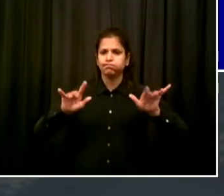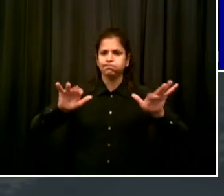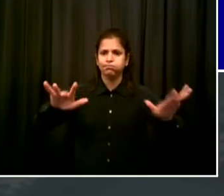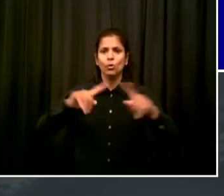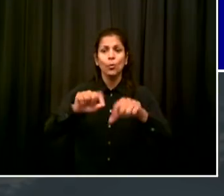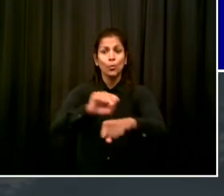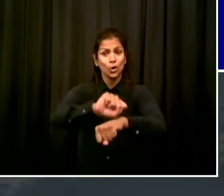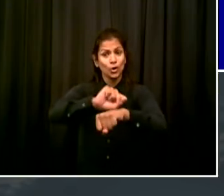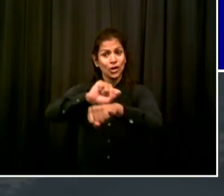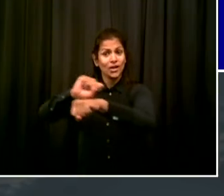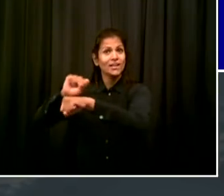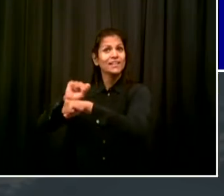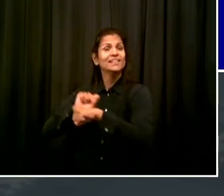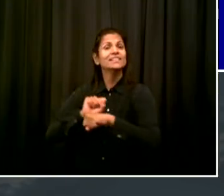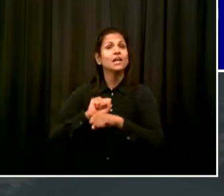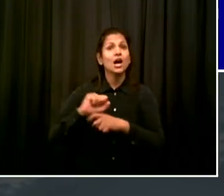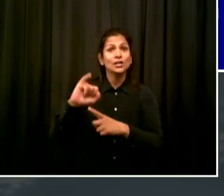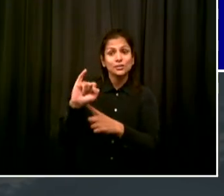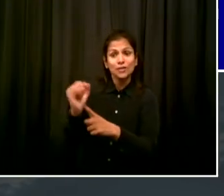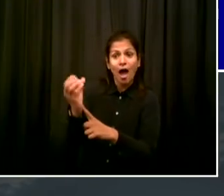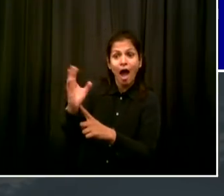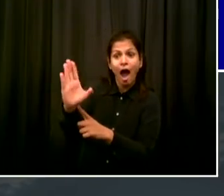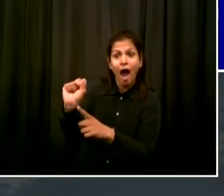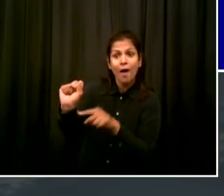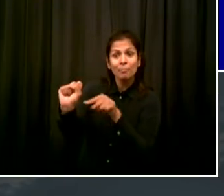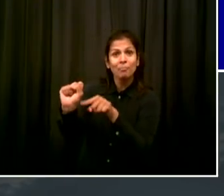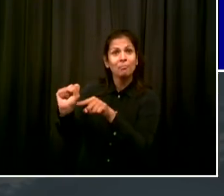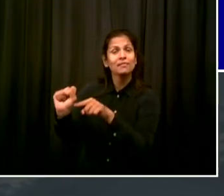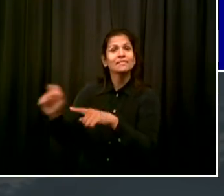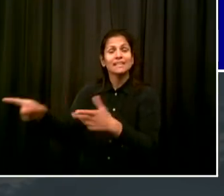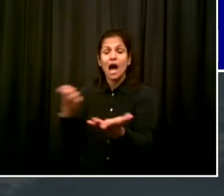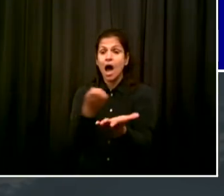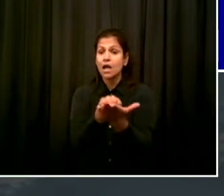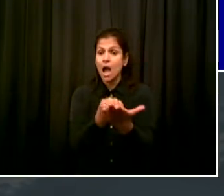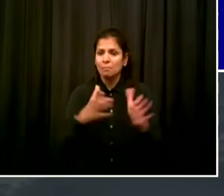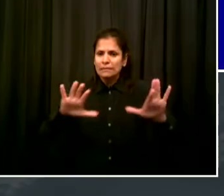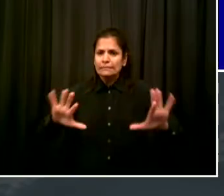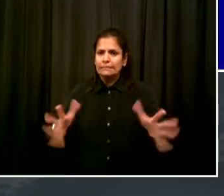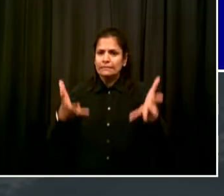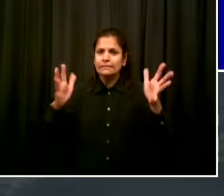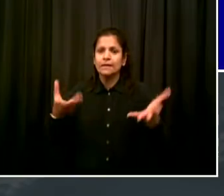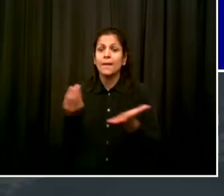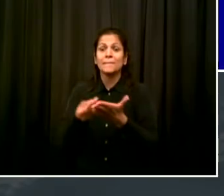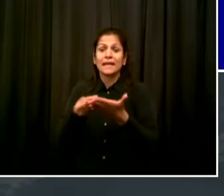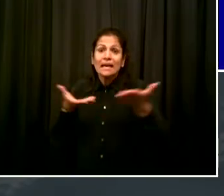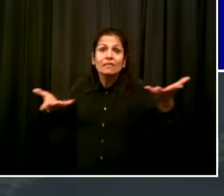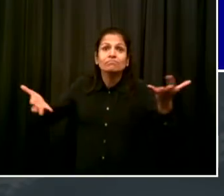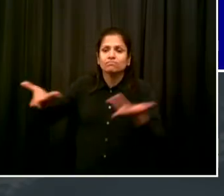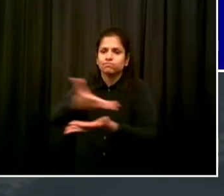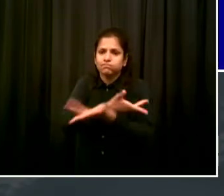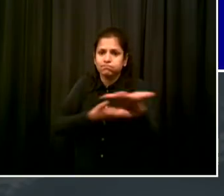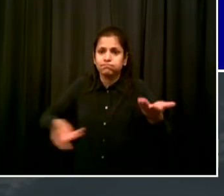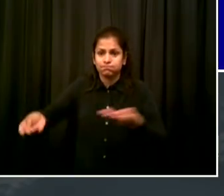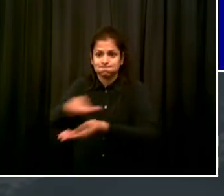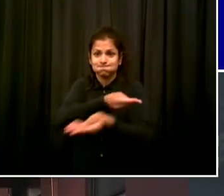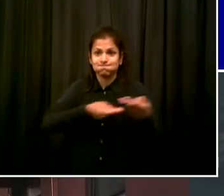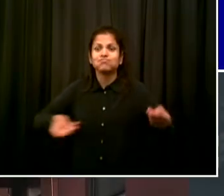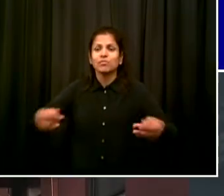. IT IS A REMINDER OF THE POWER OF OPENING UP PARTS OF OUR ECONOMY WE CAN DO SAFELY . ISTH